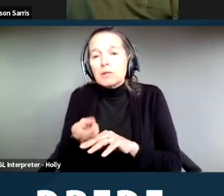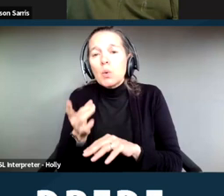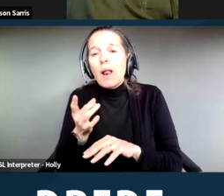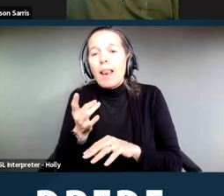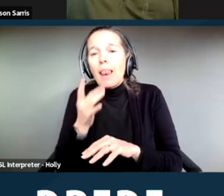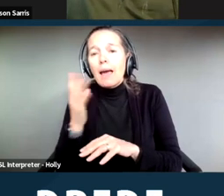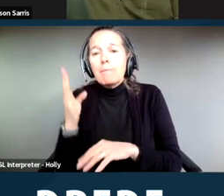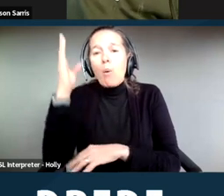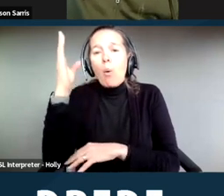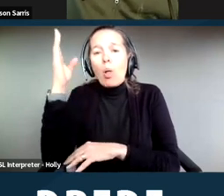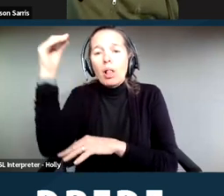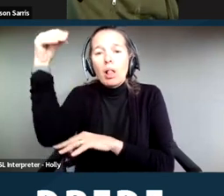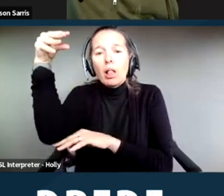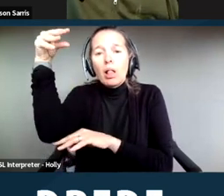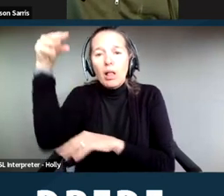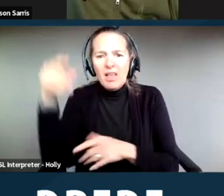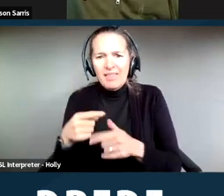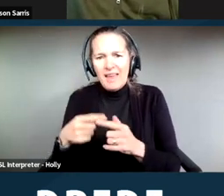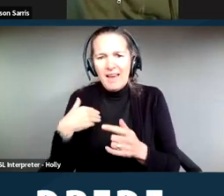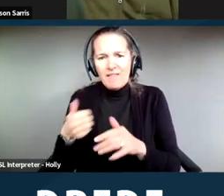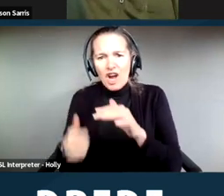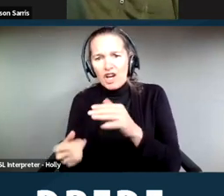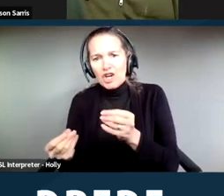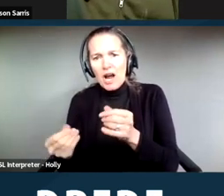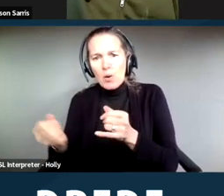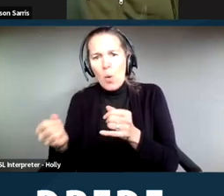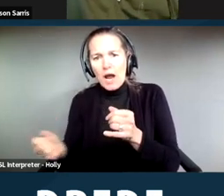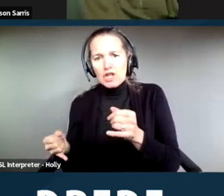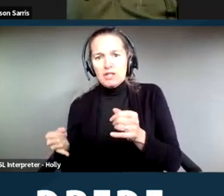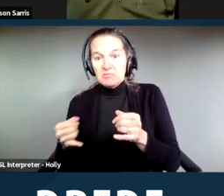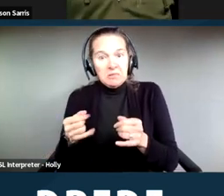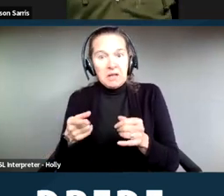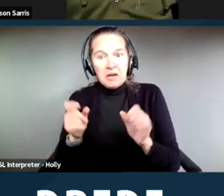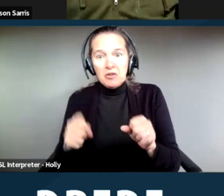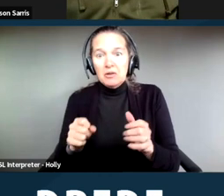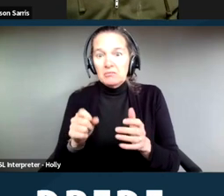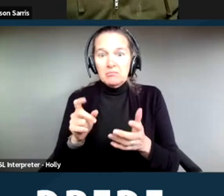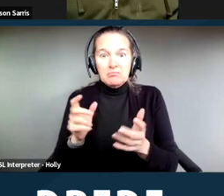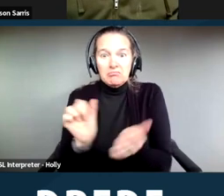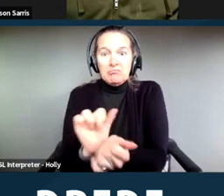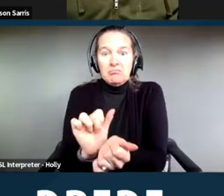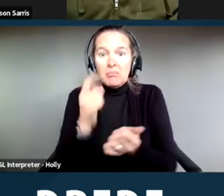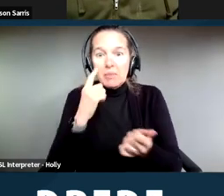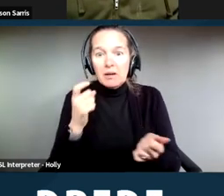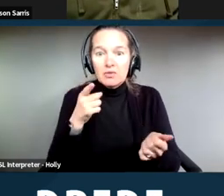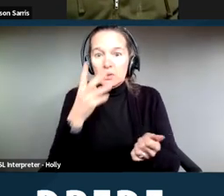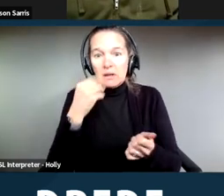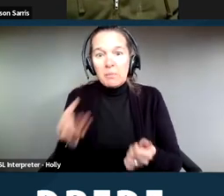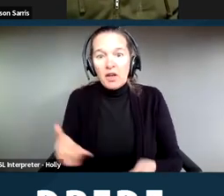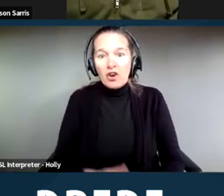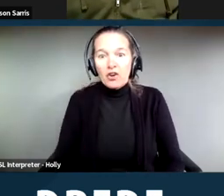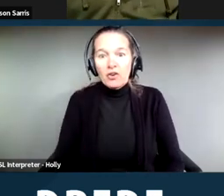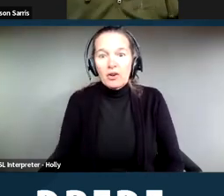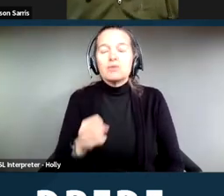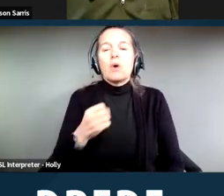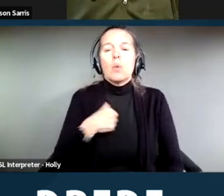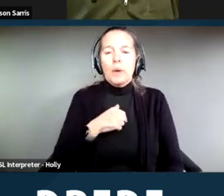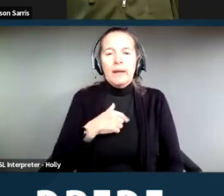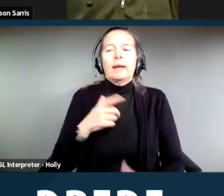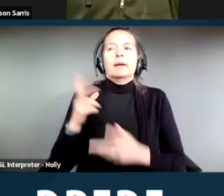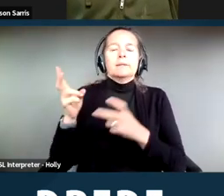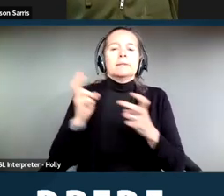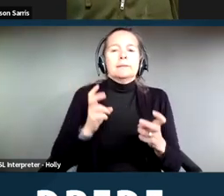could criminalize you for essentially sleeping. And so we utilized the ADA to help us with our